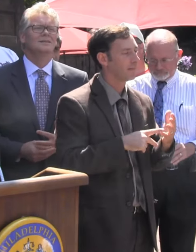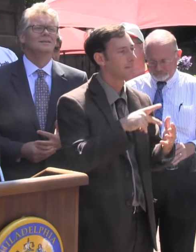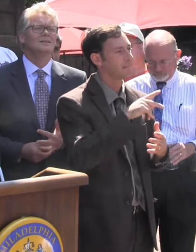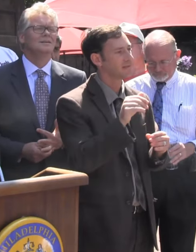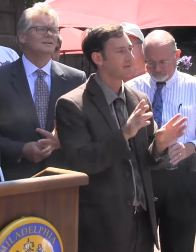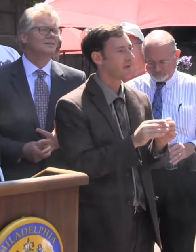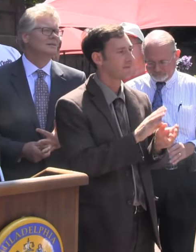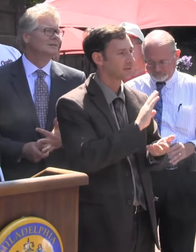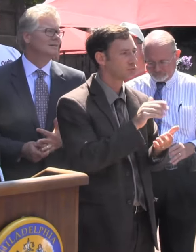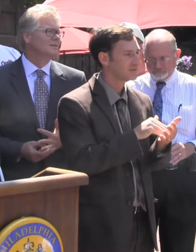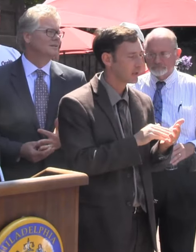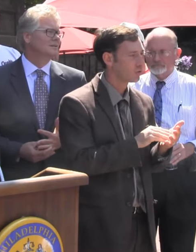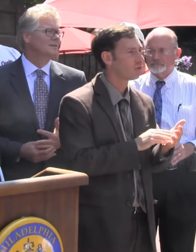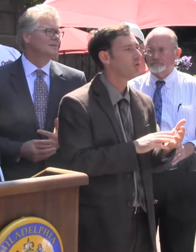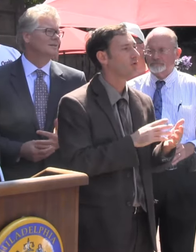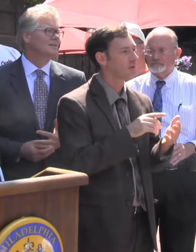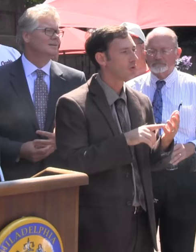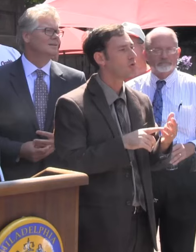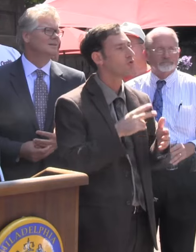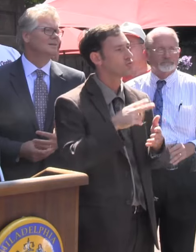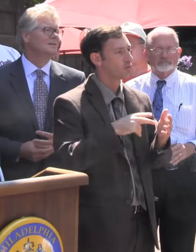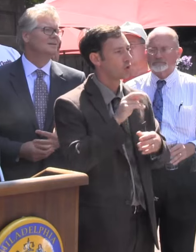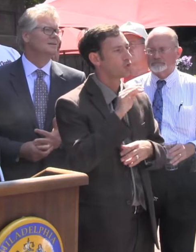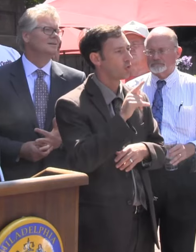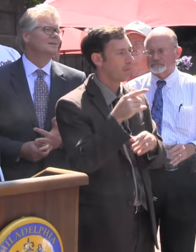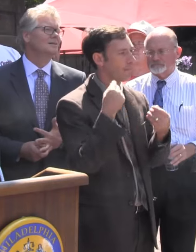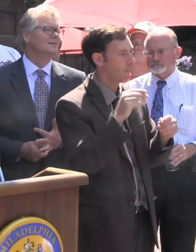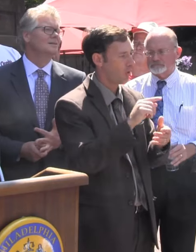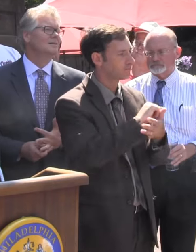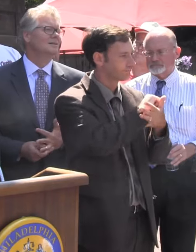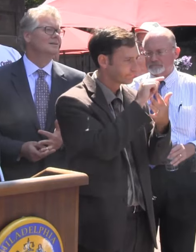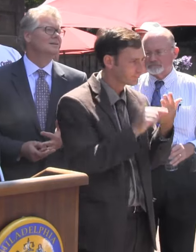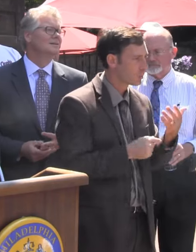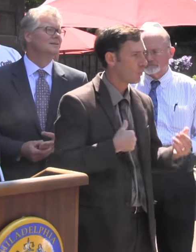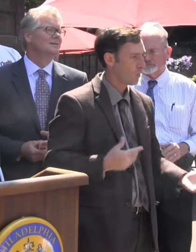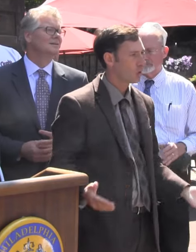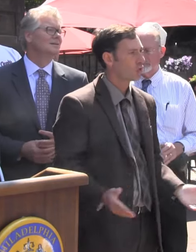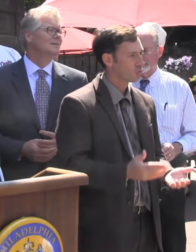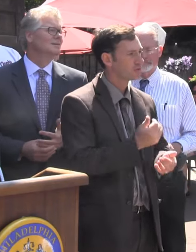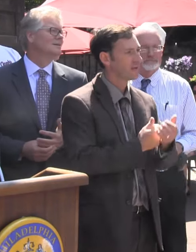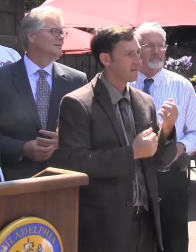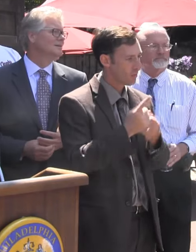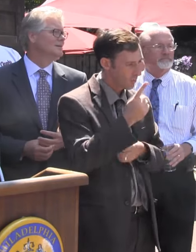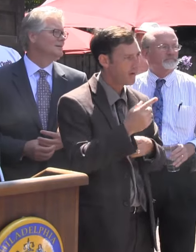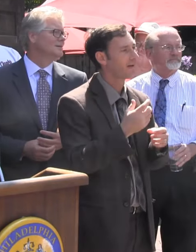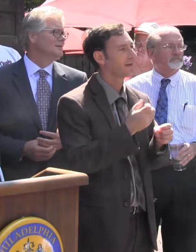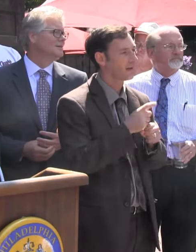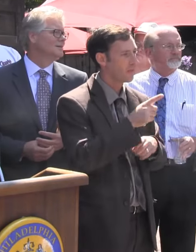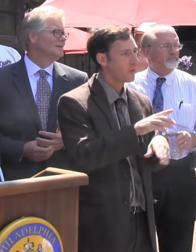Convention Center, Reading Terminal Market. So we encourage everyone to get their openinPHL